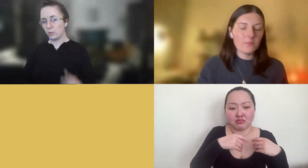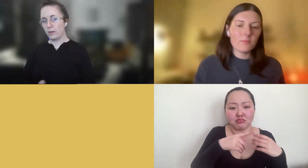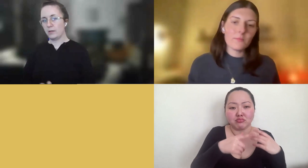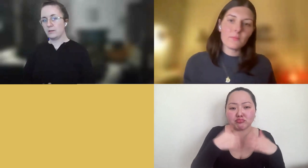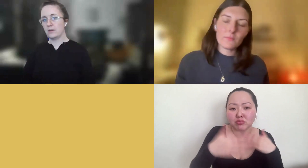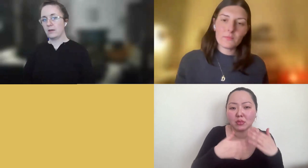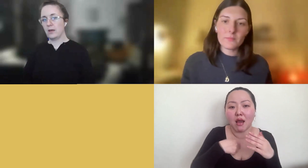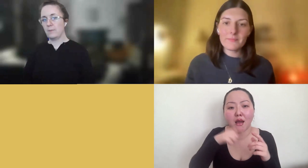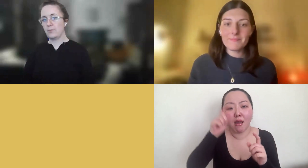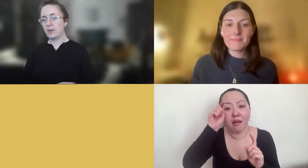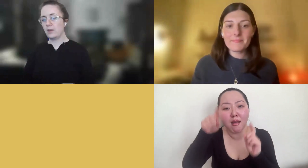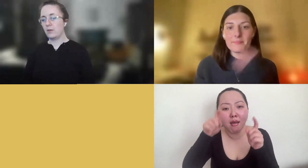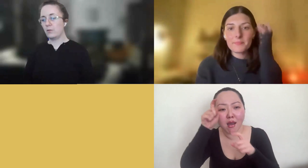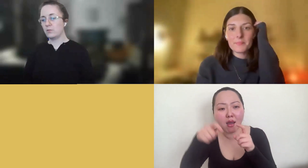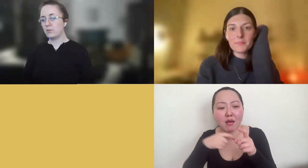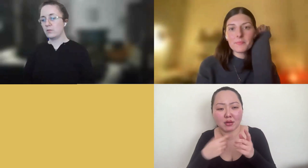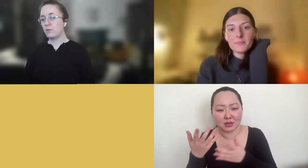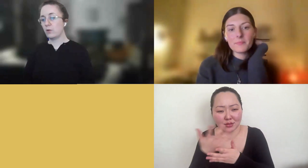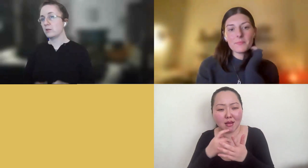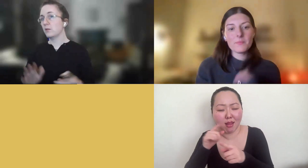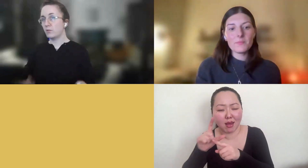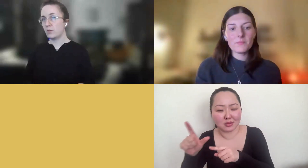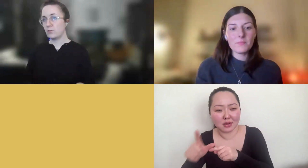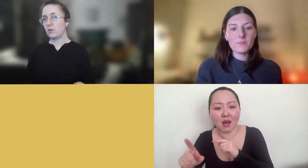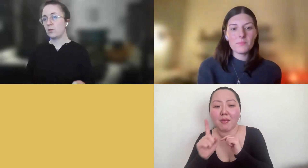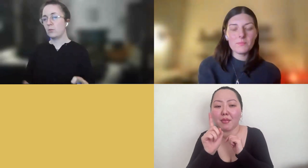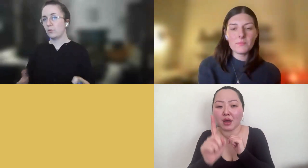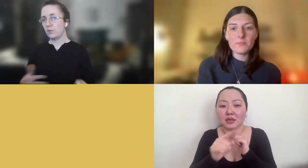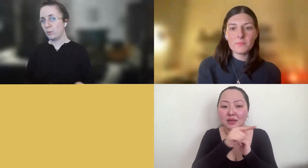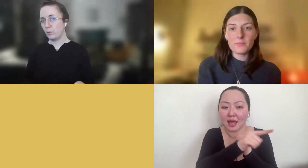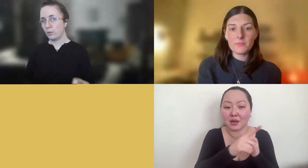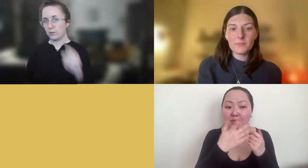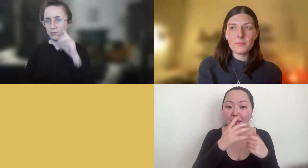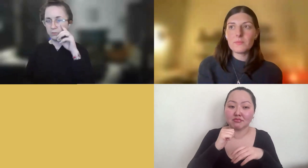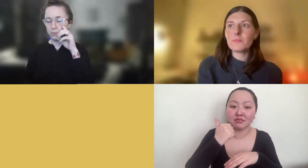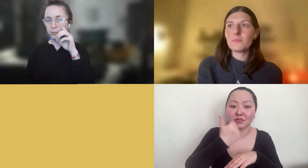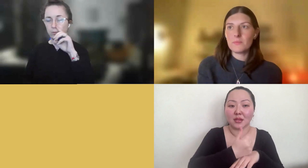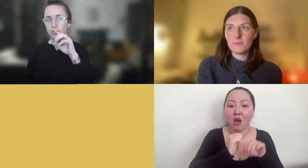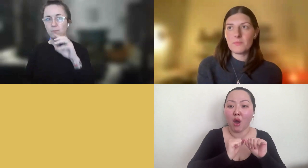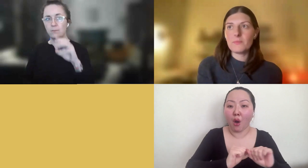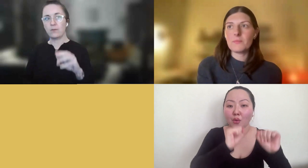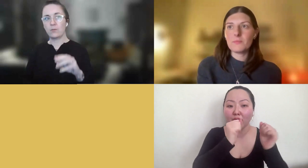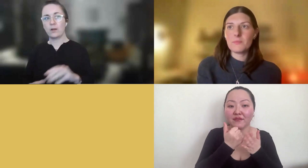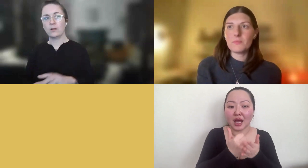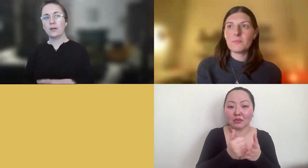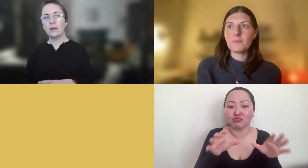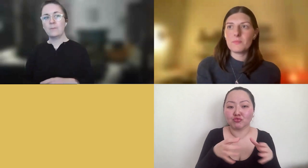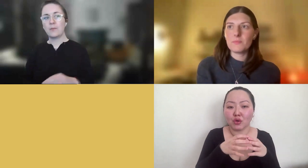talk about that later. They created their own advisory group and we worked with them as well